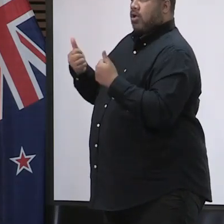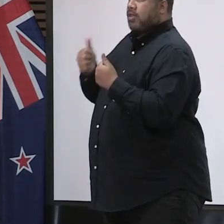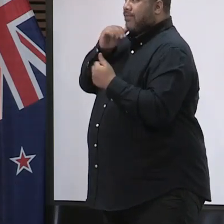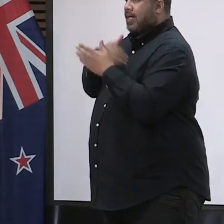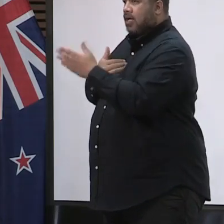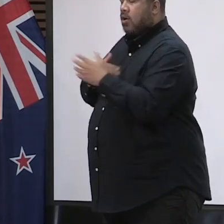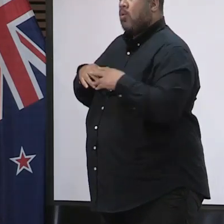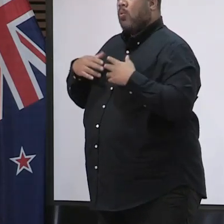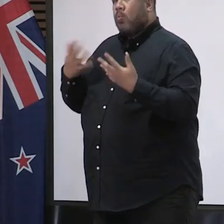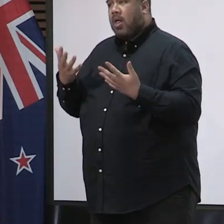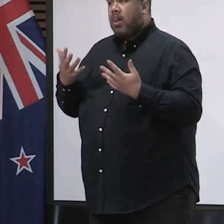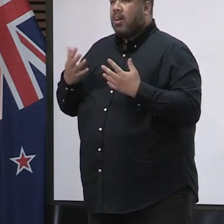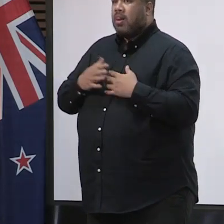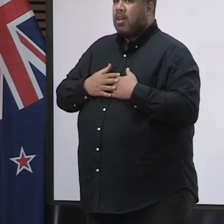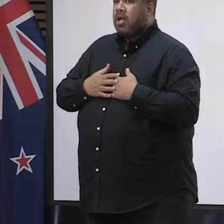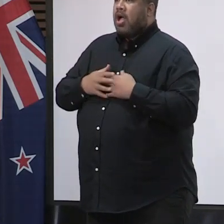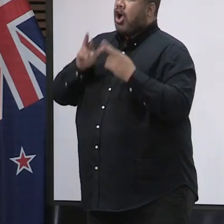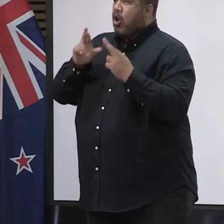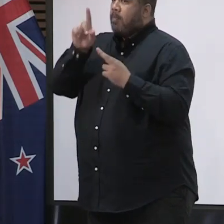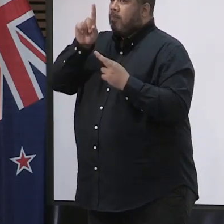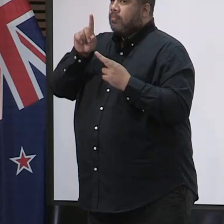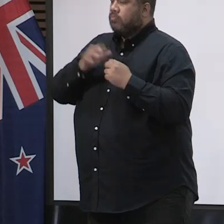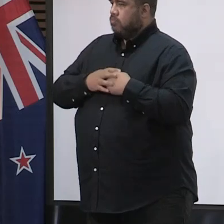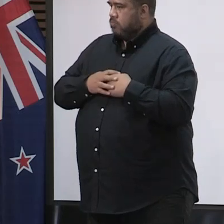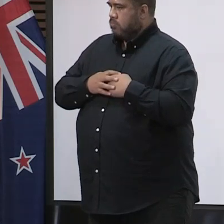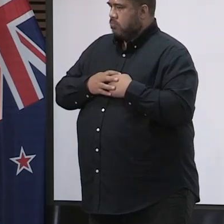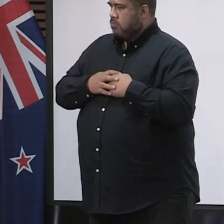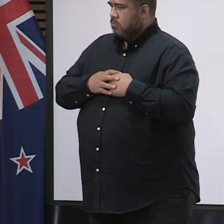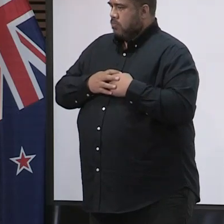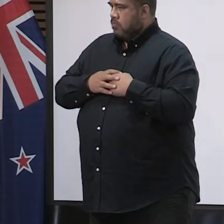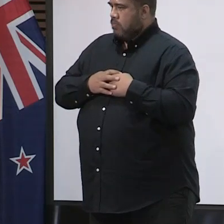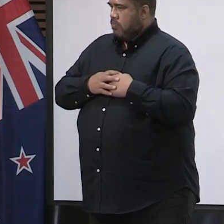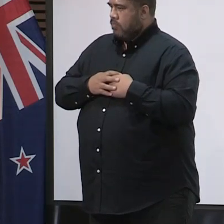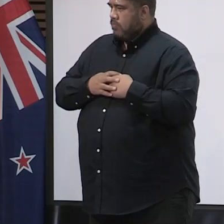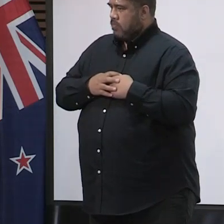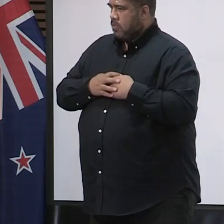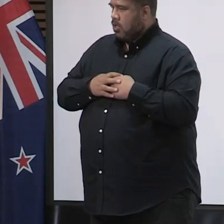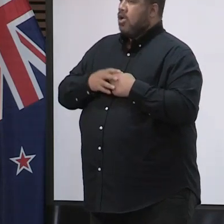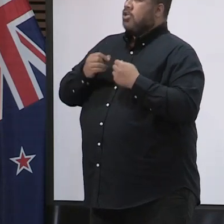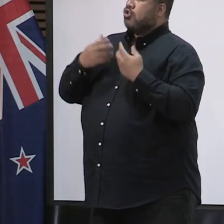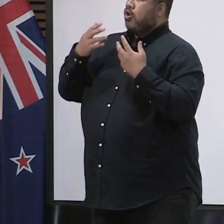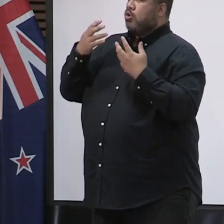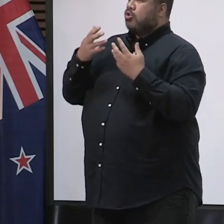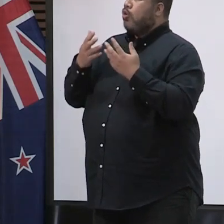Absolutely. Both those companies have made a range of